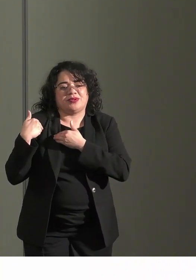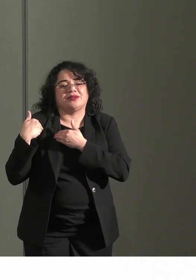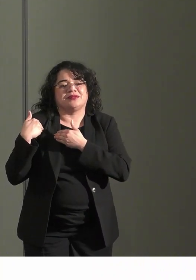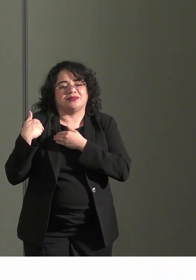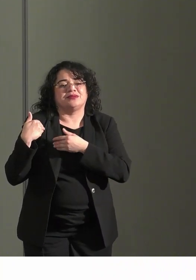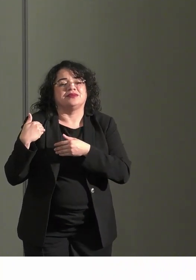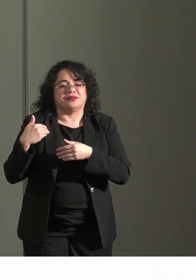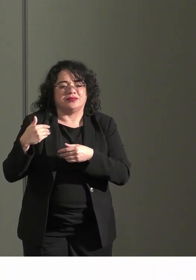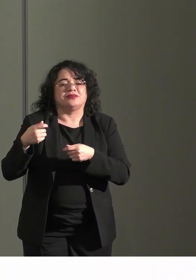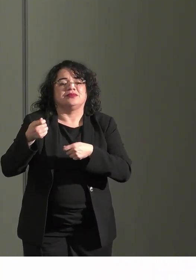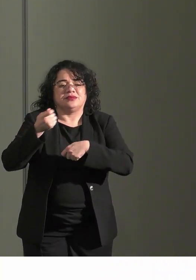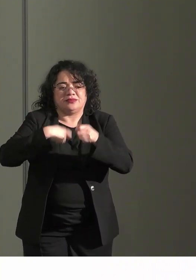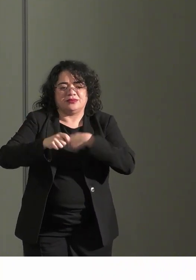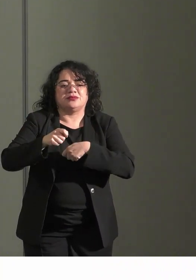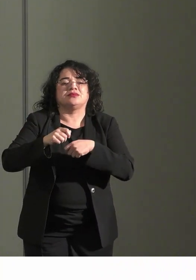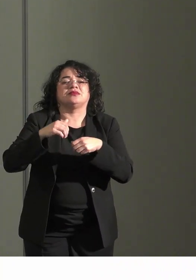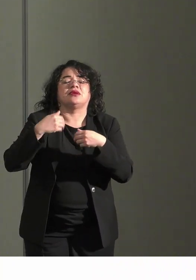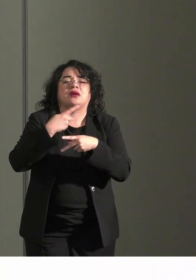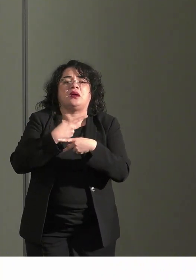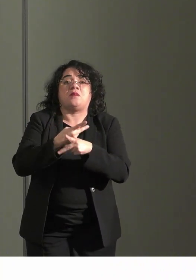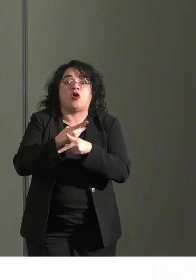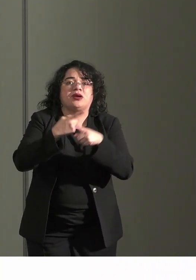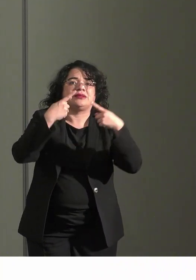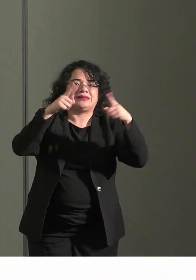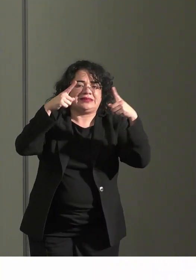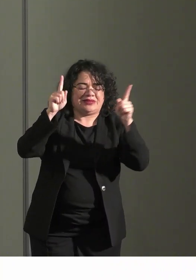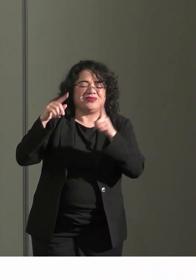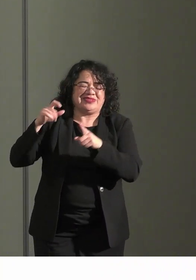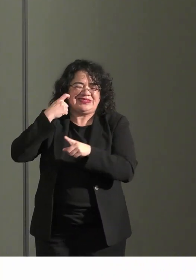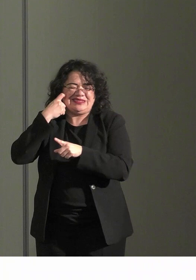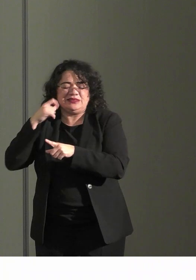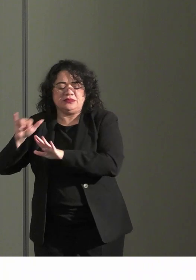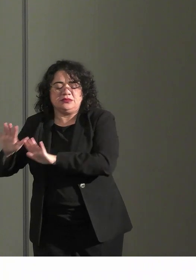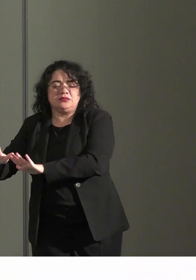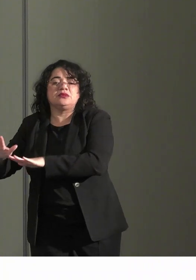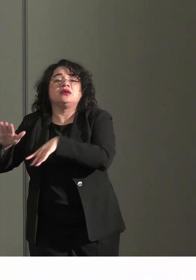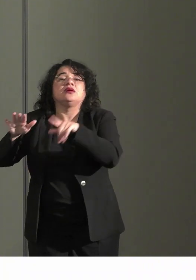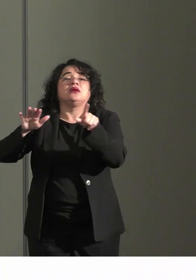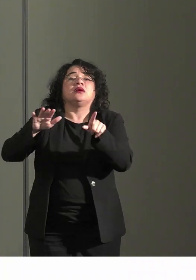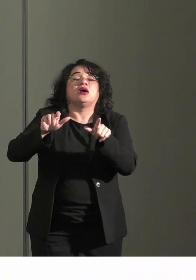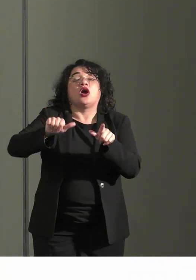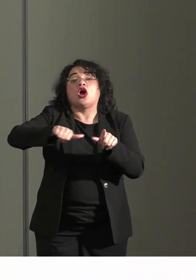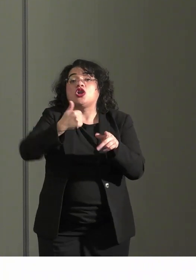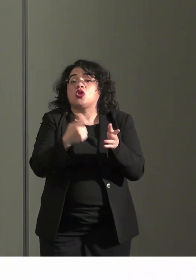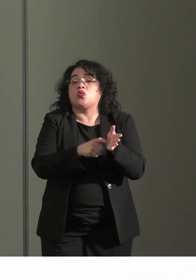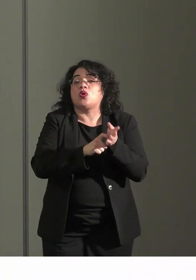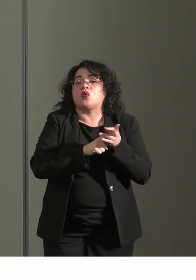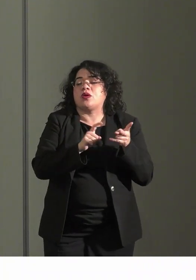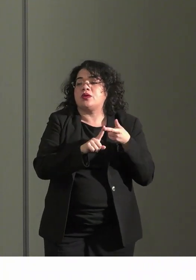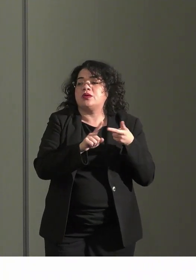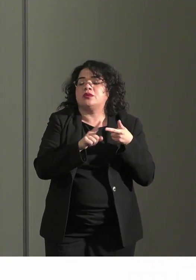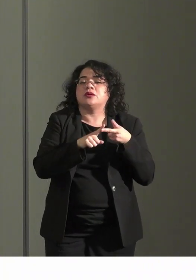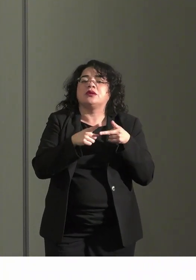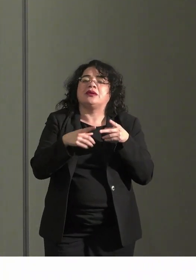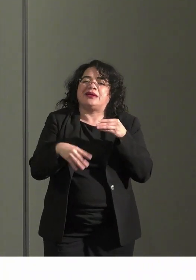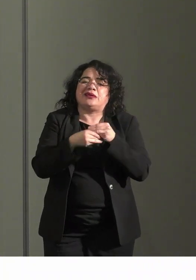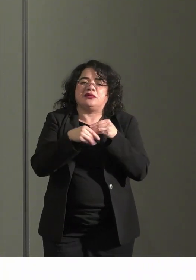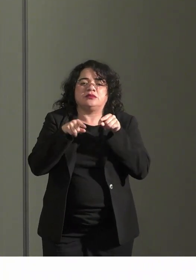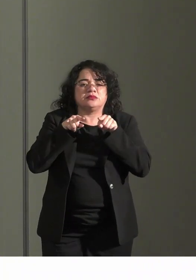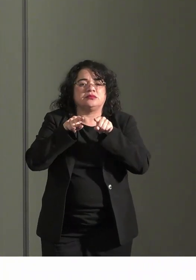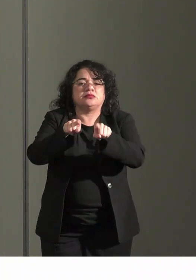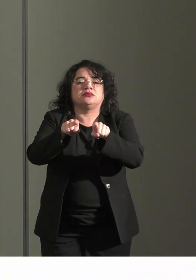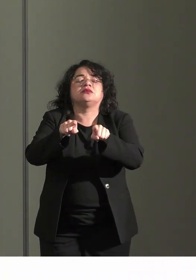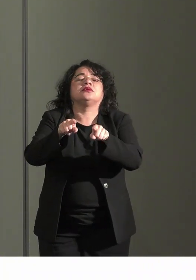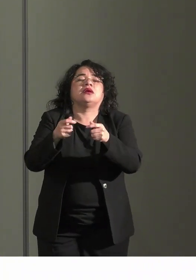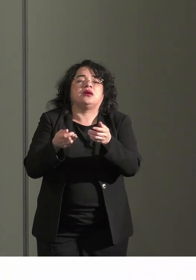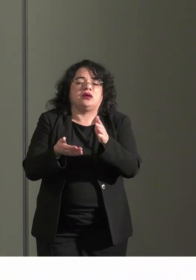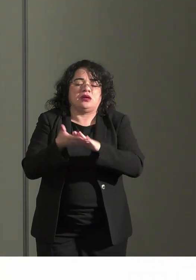product or service accessible in addition there are administrative informational requirements.